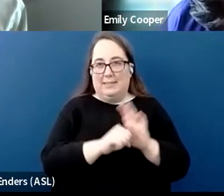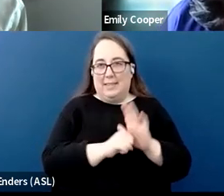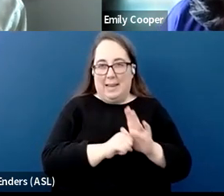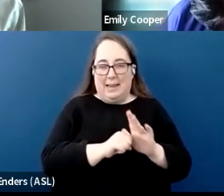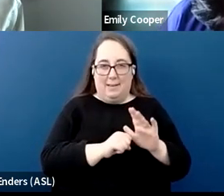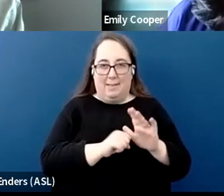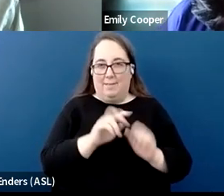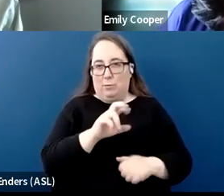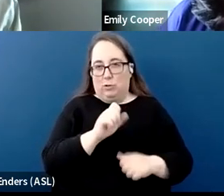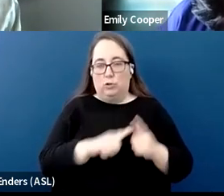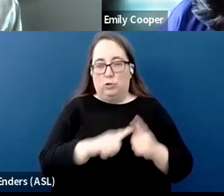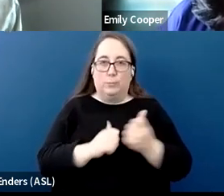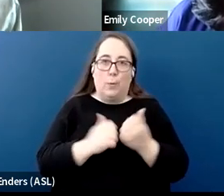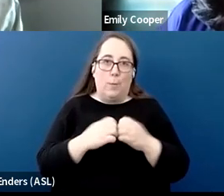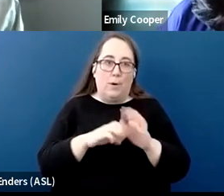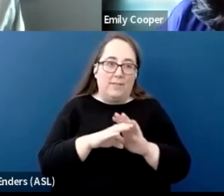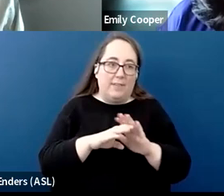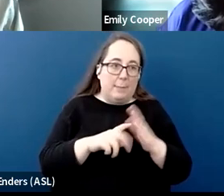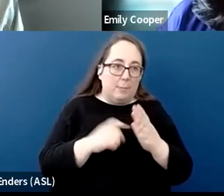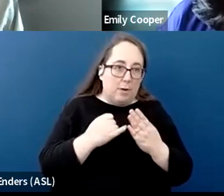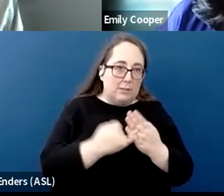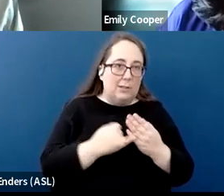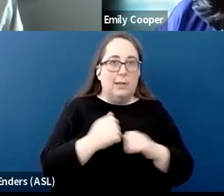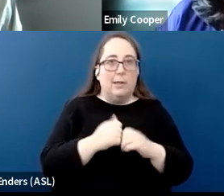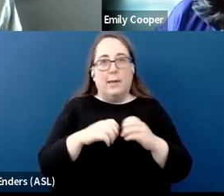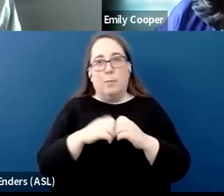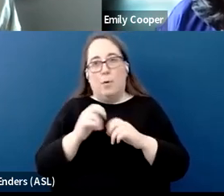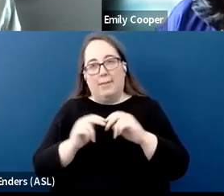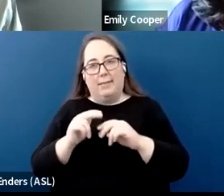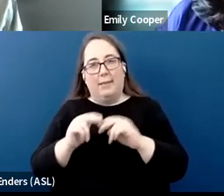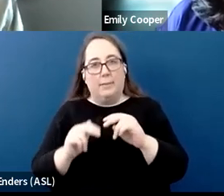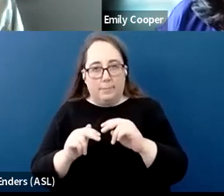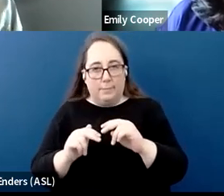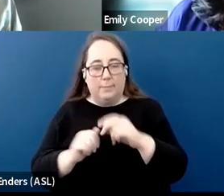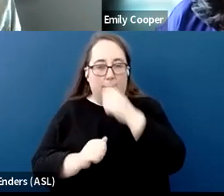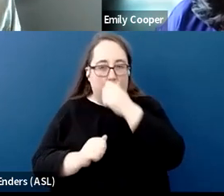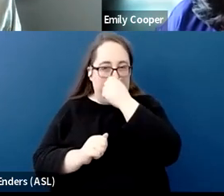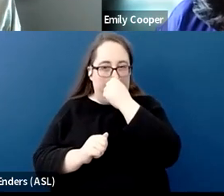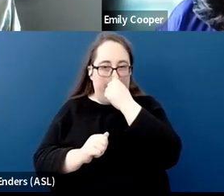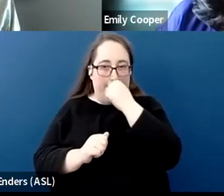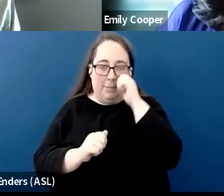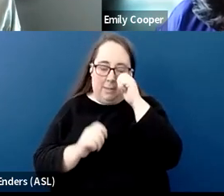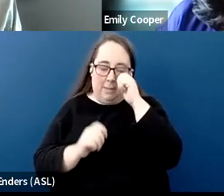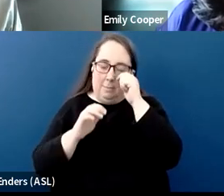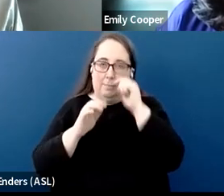so it will be extra confusing, we will have three programs with the